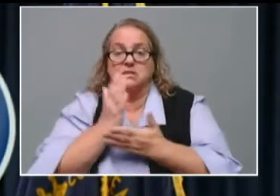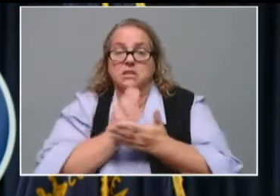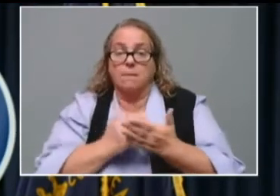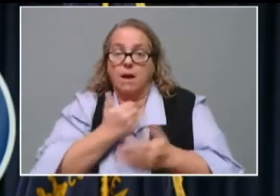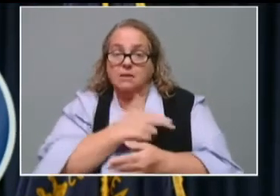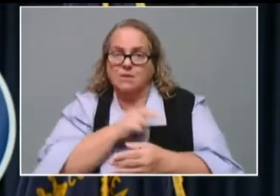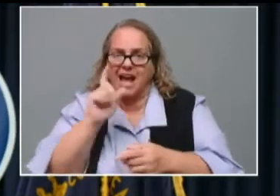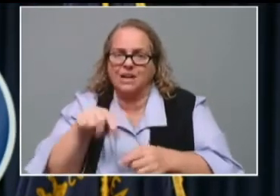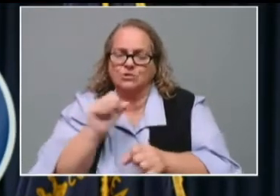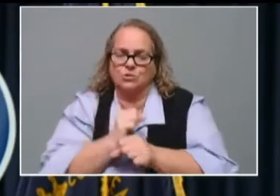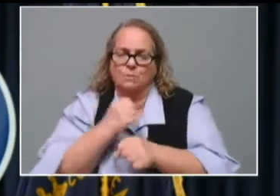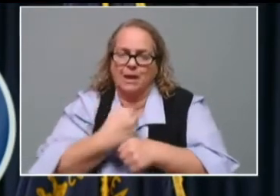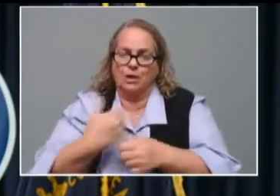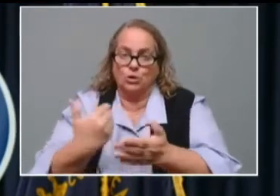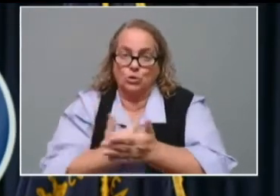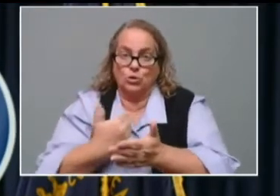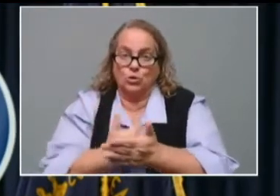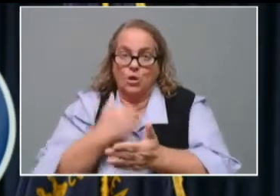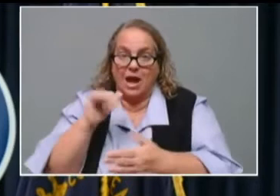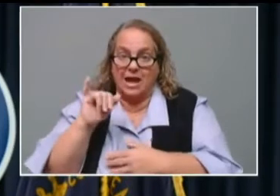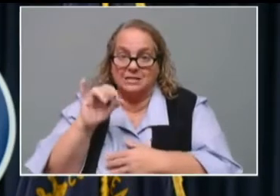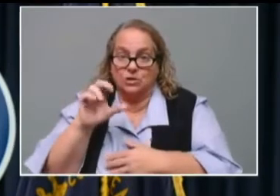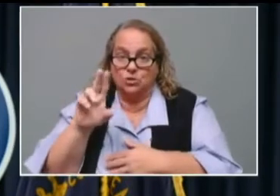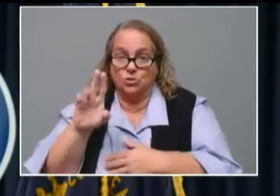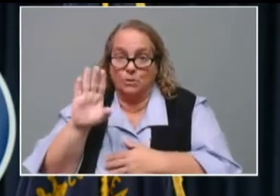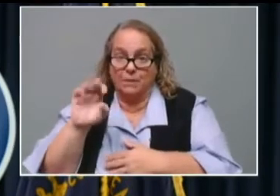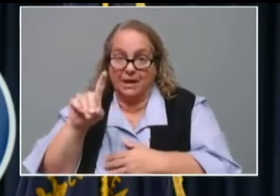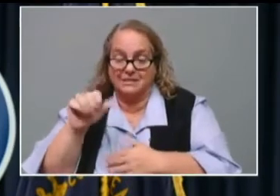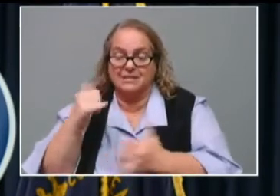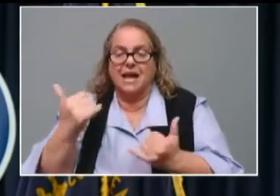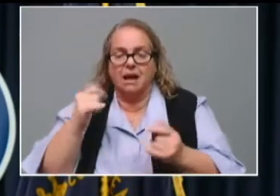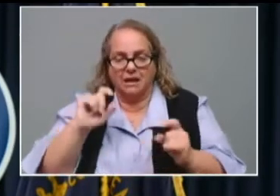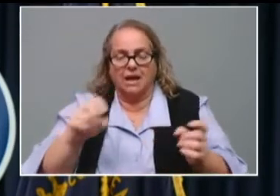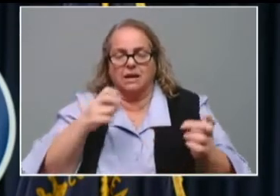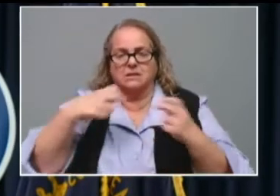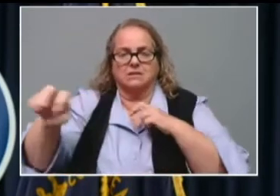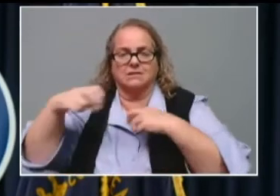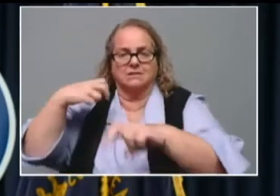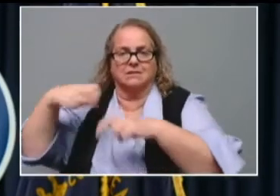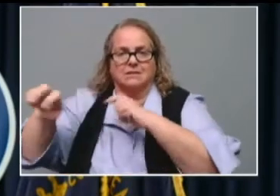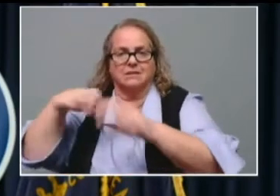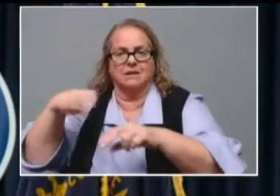U. Beds are able to transition them back now. 20. R. S. Or or or other